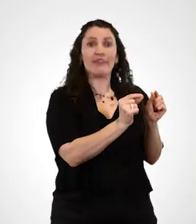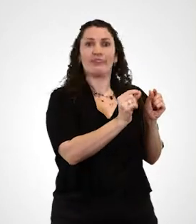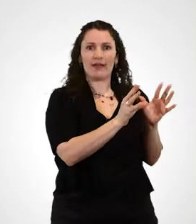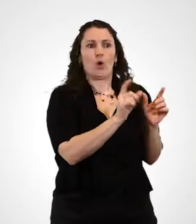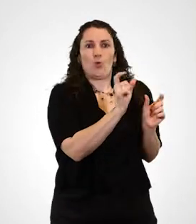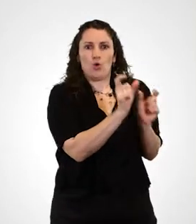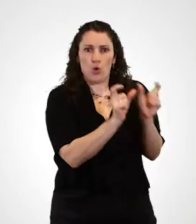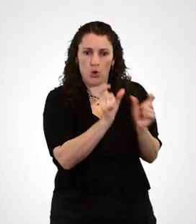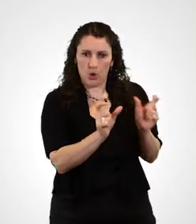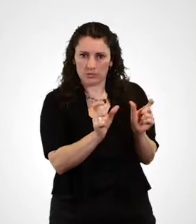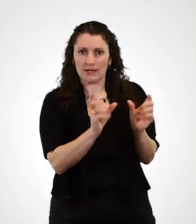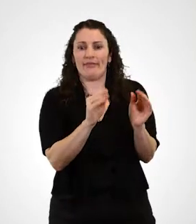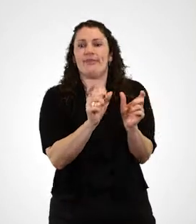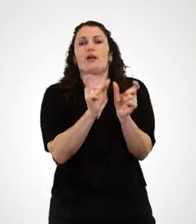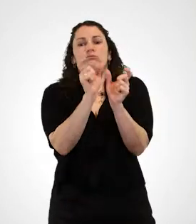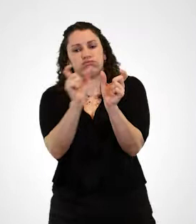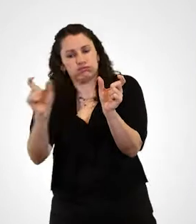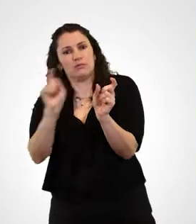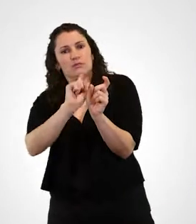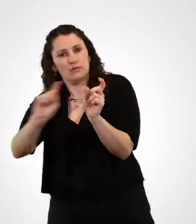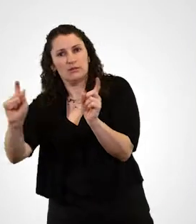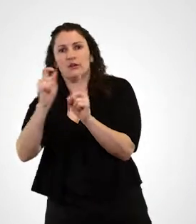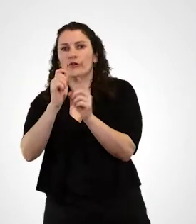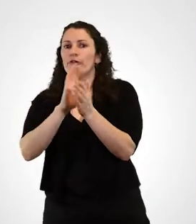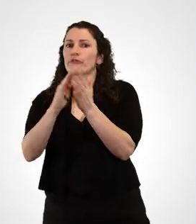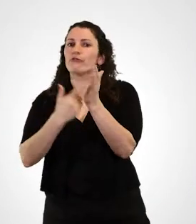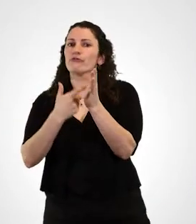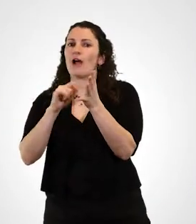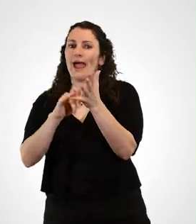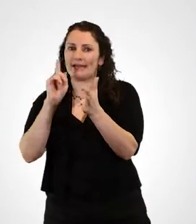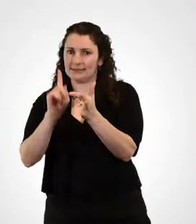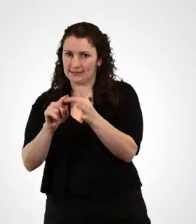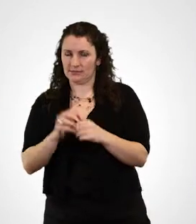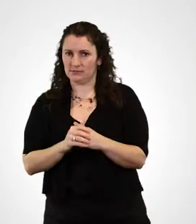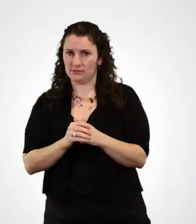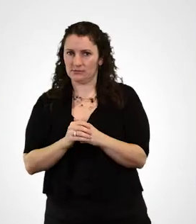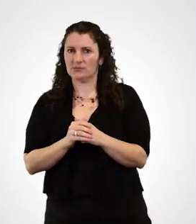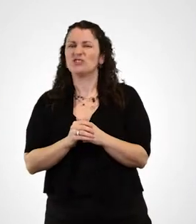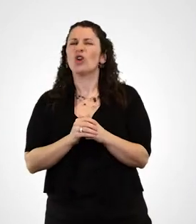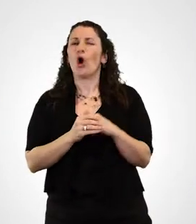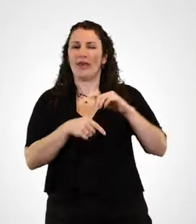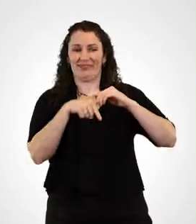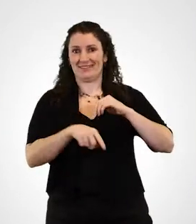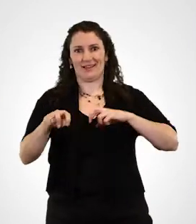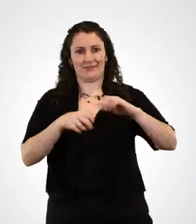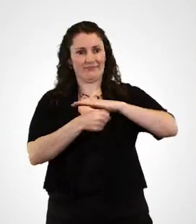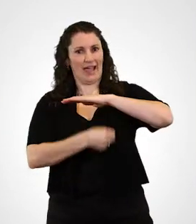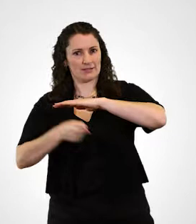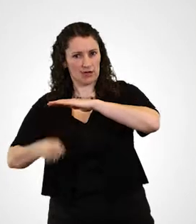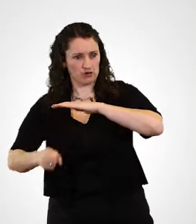and that phrasal reading we were talking about. Well, Foundations moves children away from isolated words into connected text.